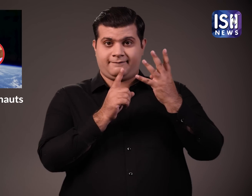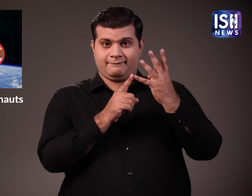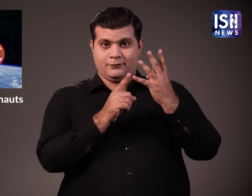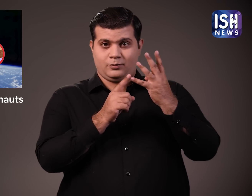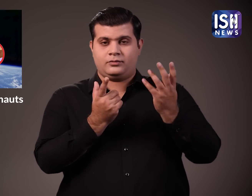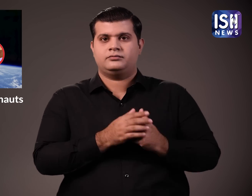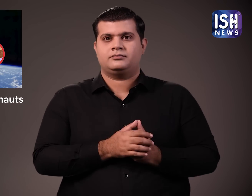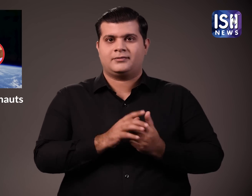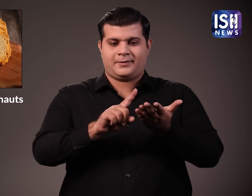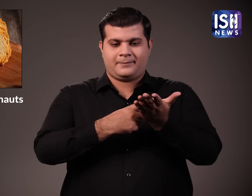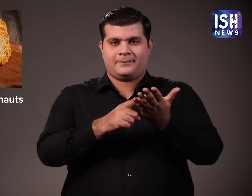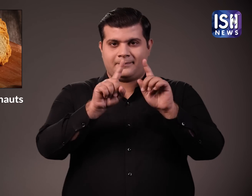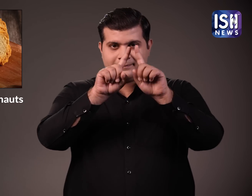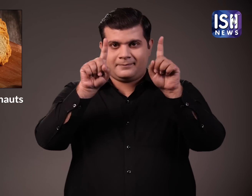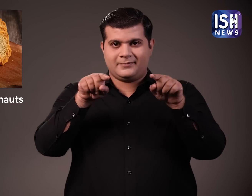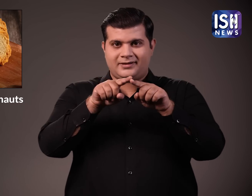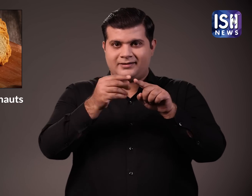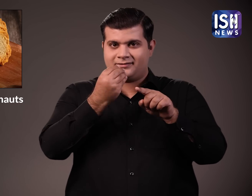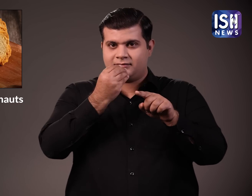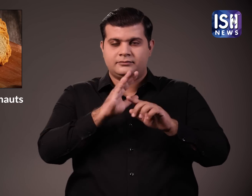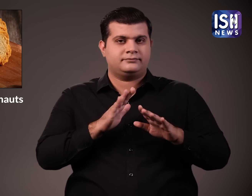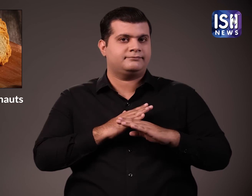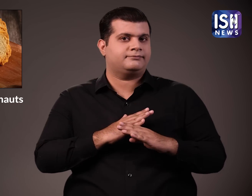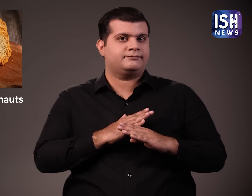4. Eating Bread is not allowed.